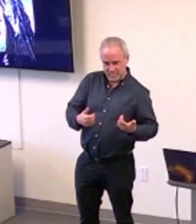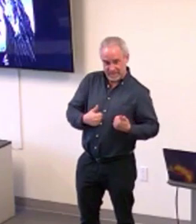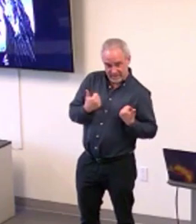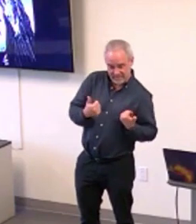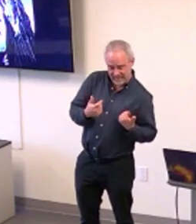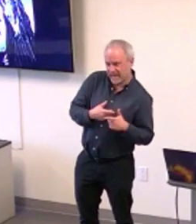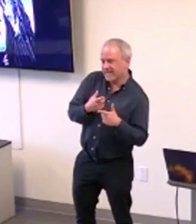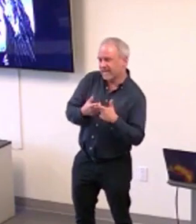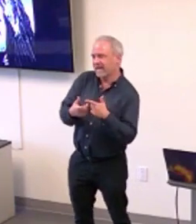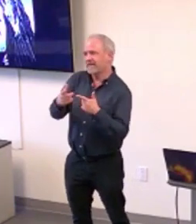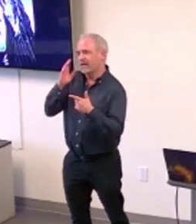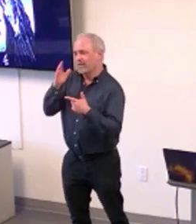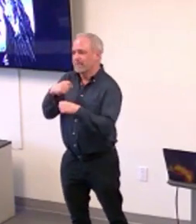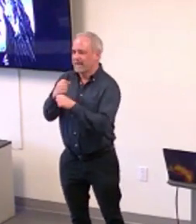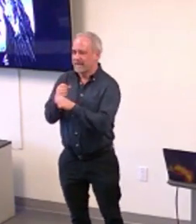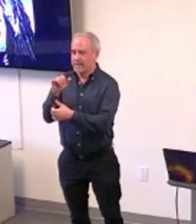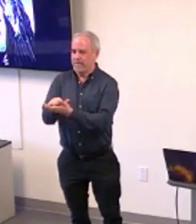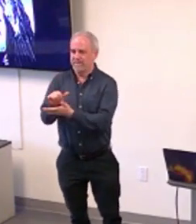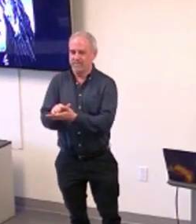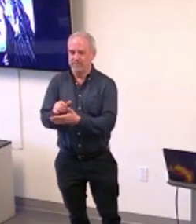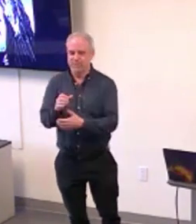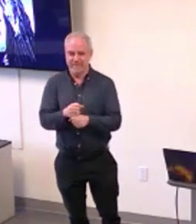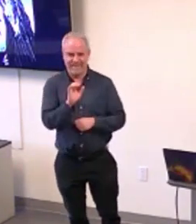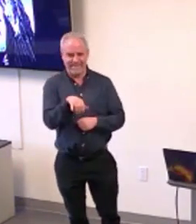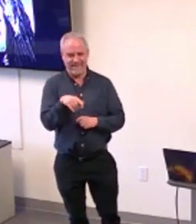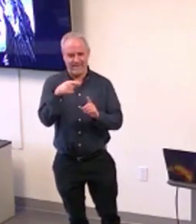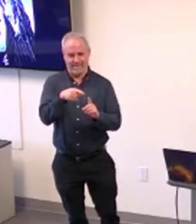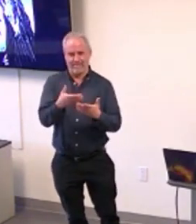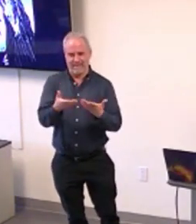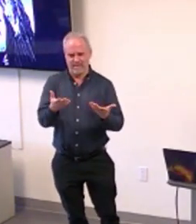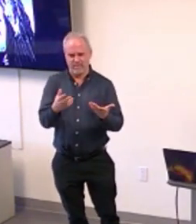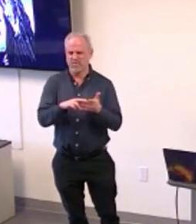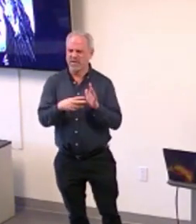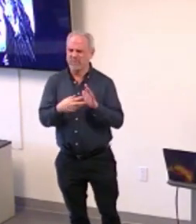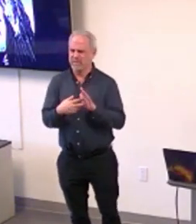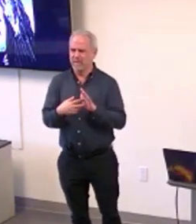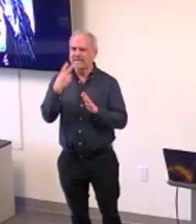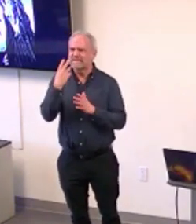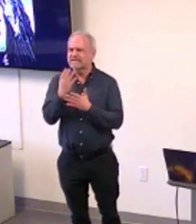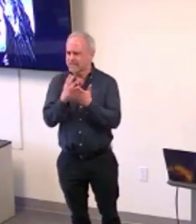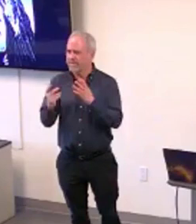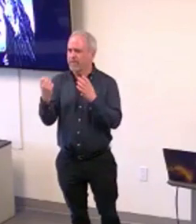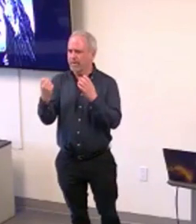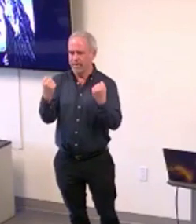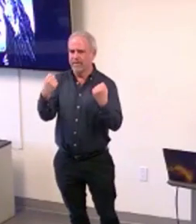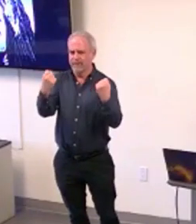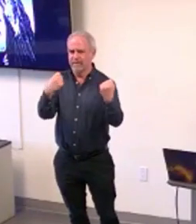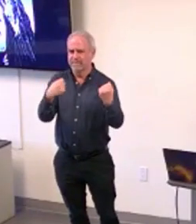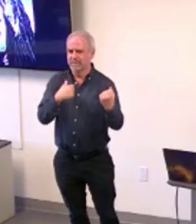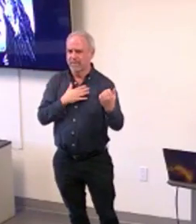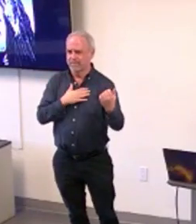to obtain that thing, right? So what do I mean by that? I see a lot of heads nodding in the audience, and I appreciate that, right?